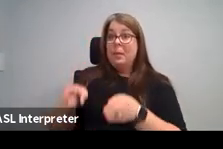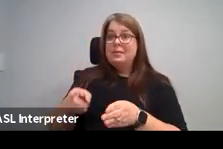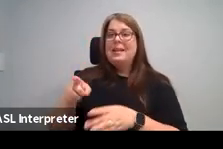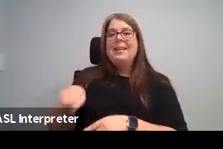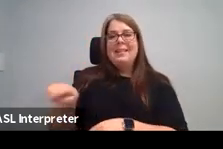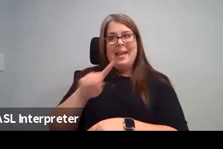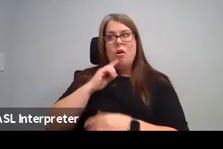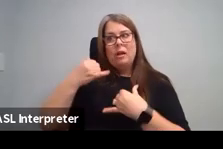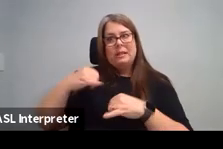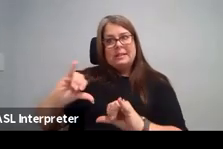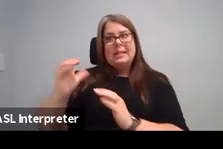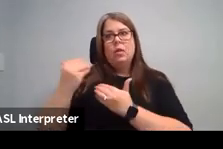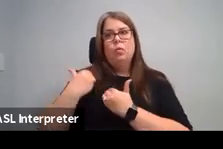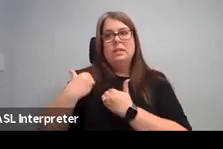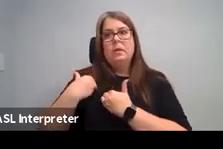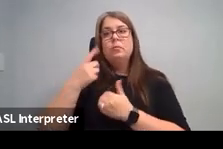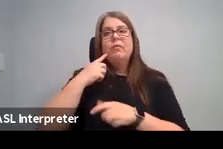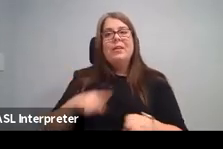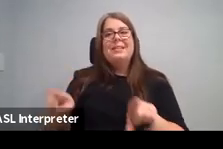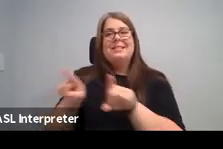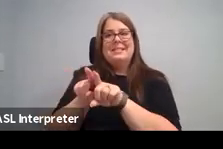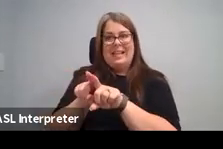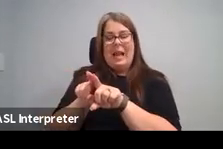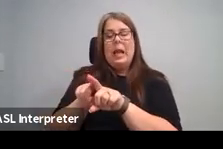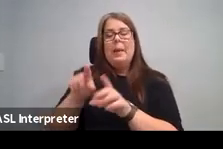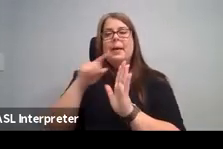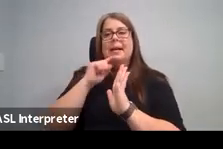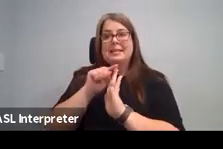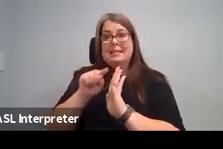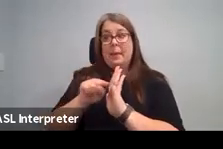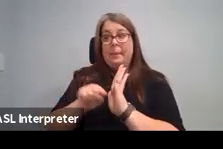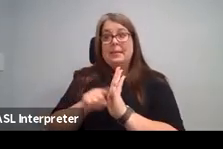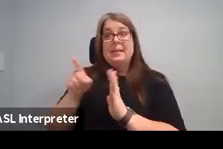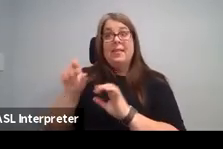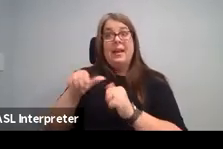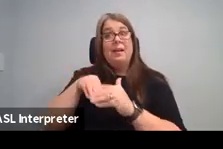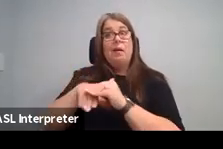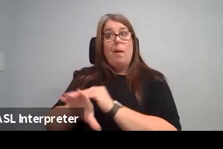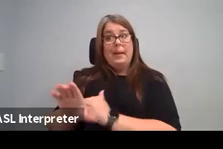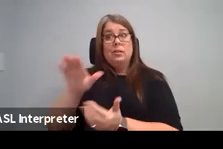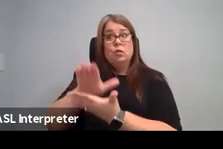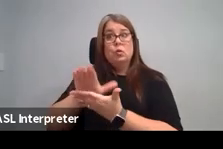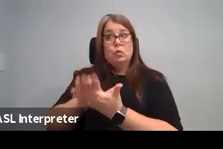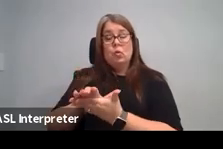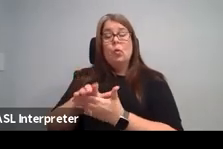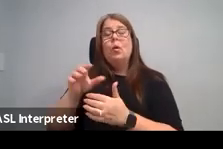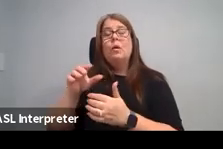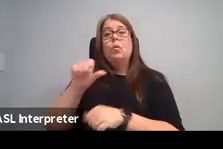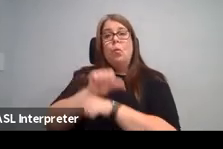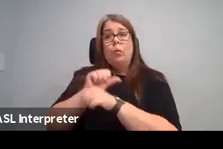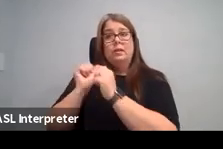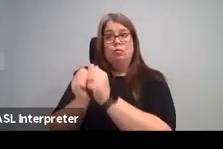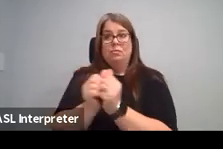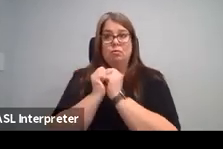Allison Frenzel : And they can come in and work together or do the hands on component that may be the distance learning students might not have the opportunity to do